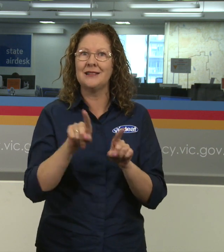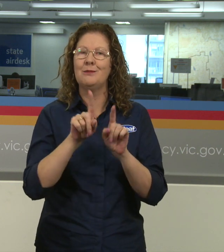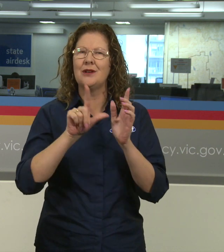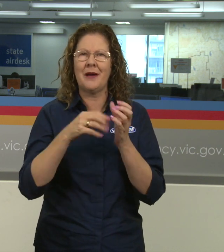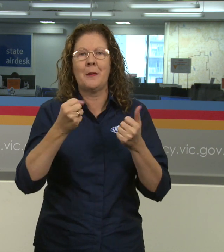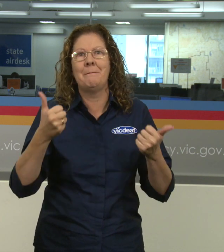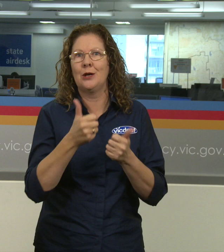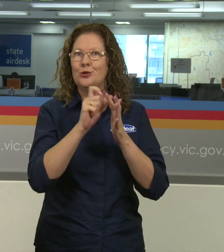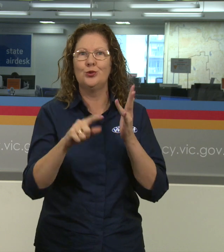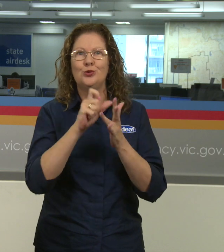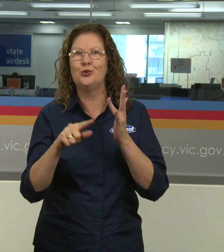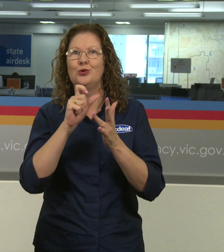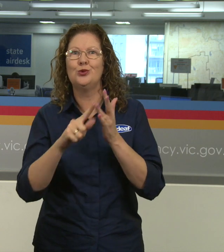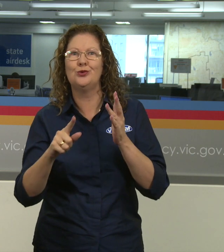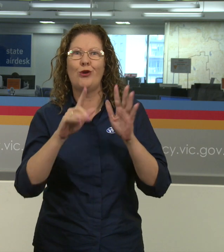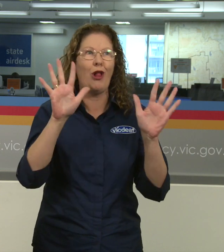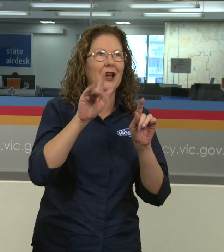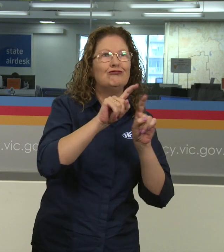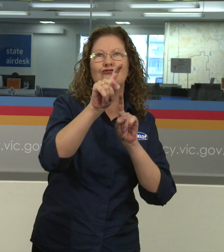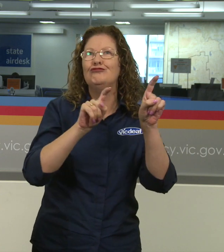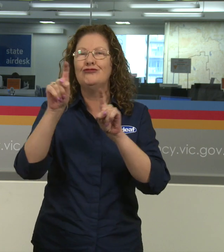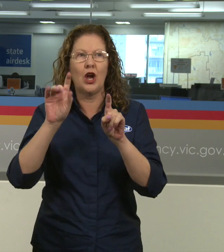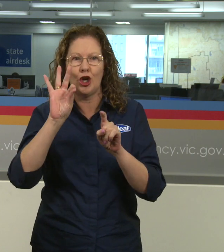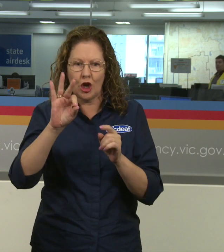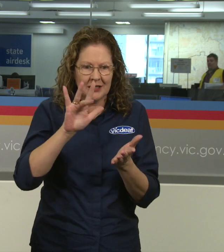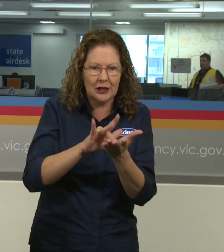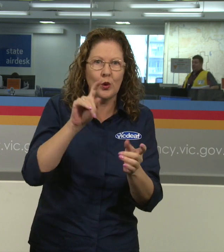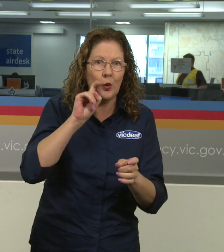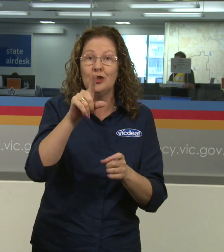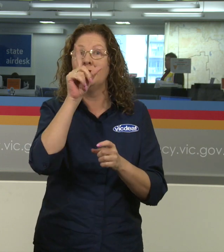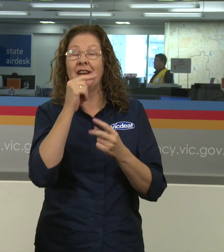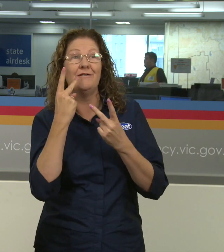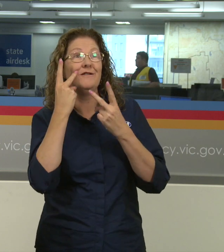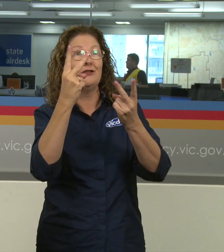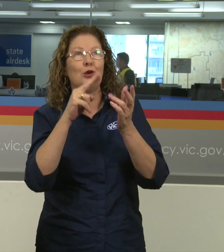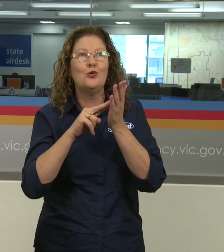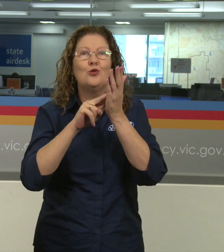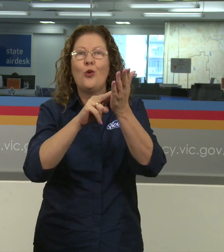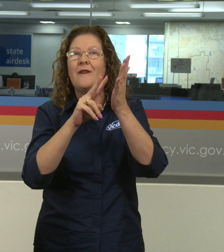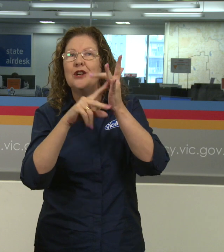even if you can’t access these waterways. It’s about visiting Northern Victoria. It’s about visiting the Murray River towns.